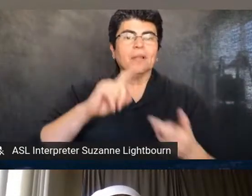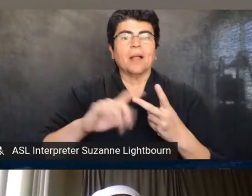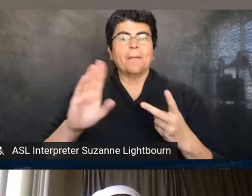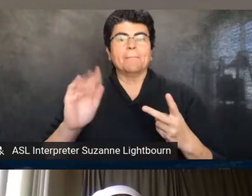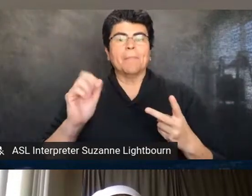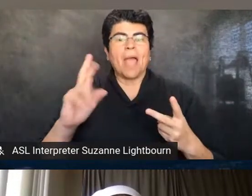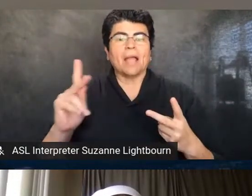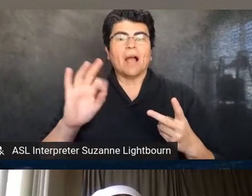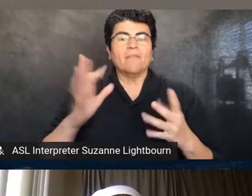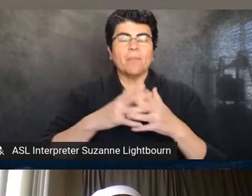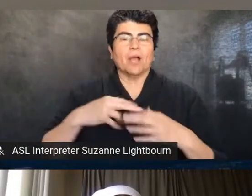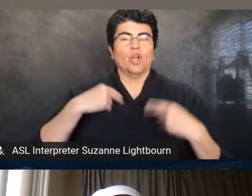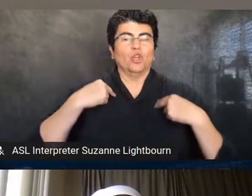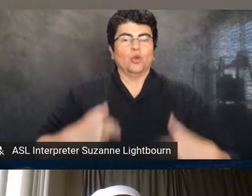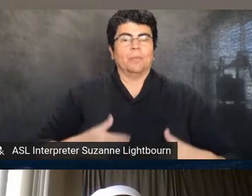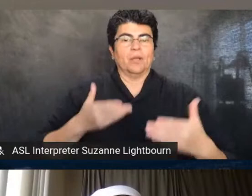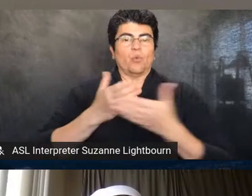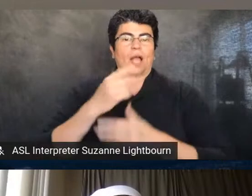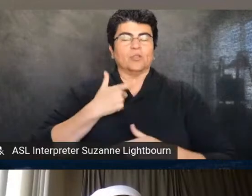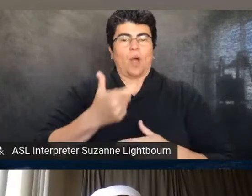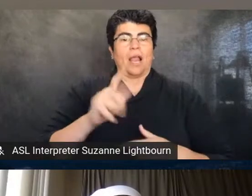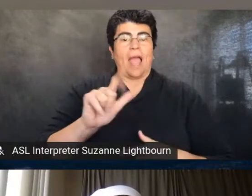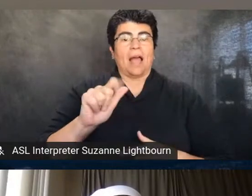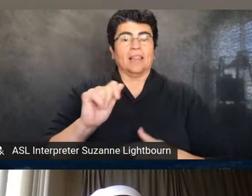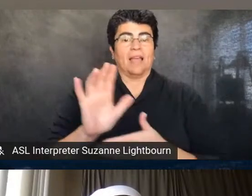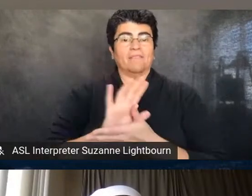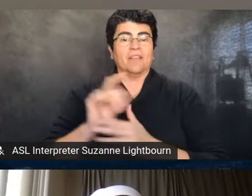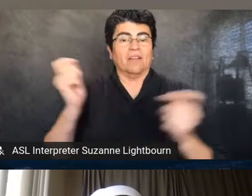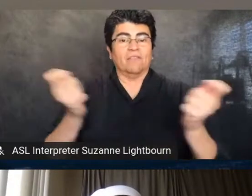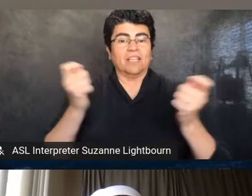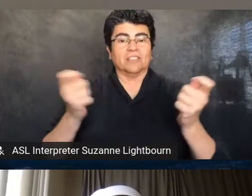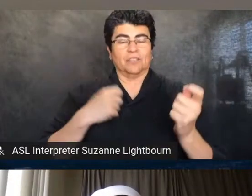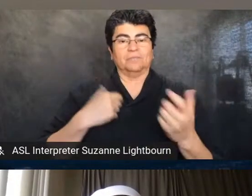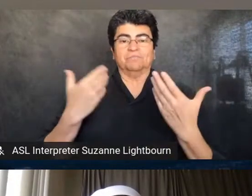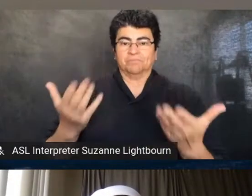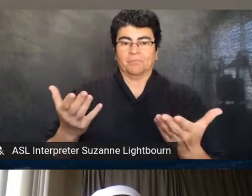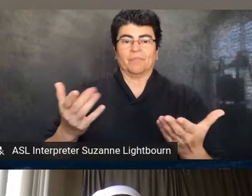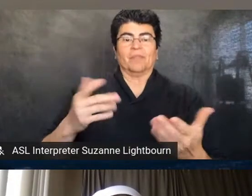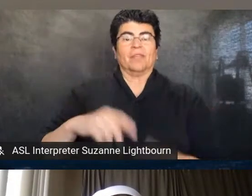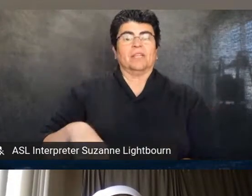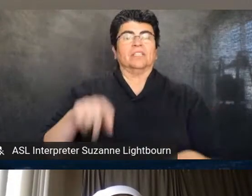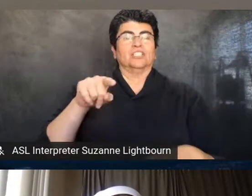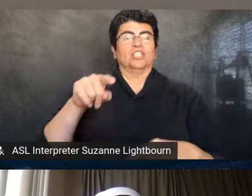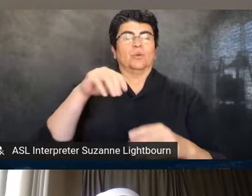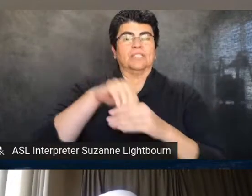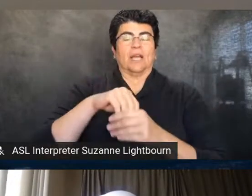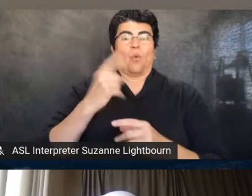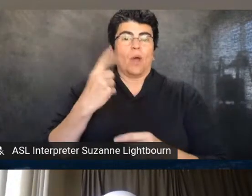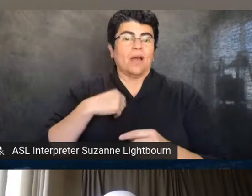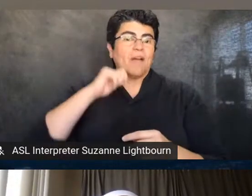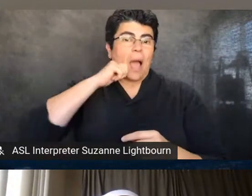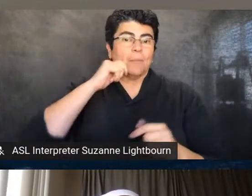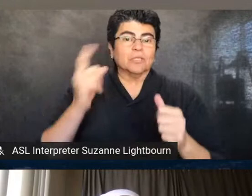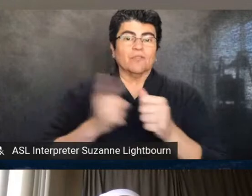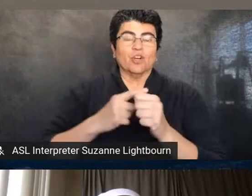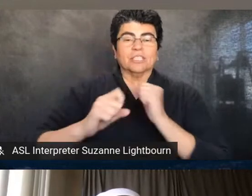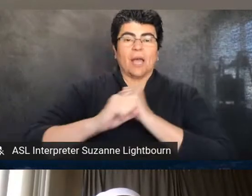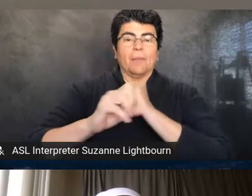Human Rights Watch and the LA Film Festival, to name a few. Lee was in one of Apple's first campaigns featuring people with disabilities,